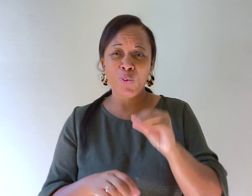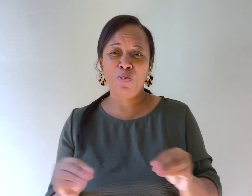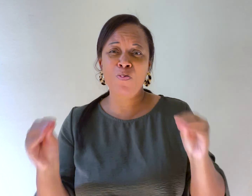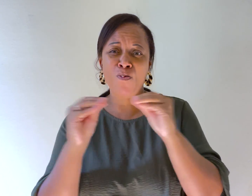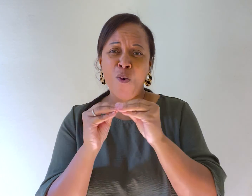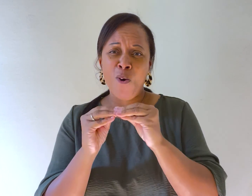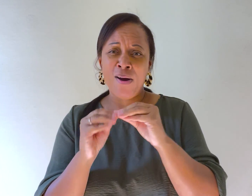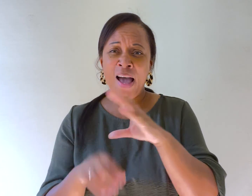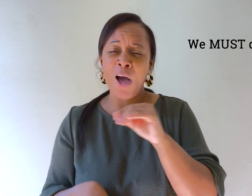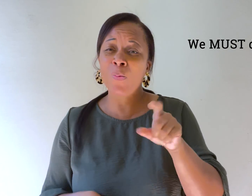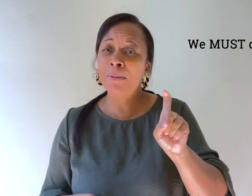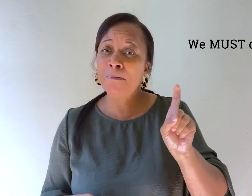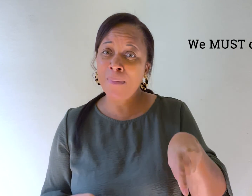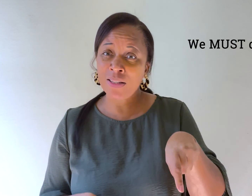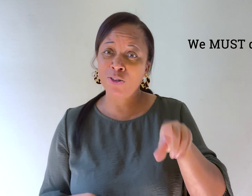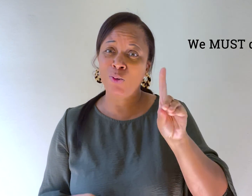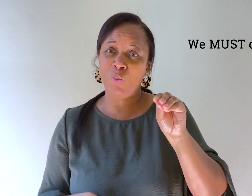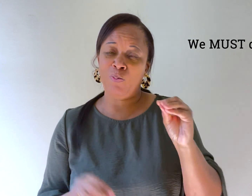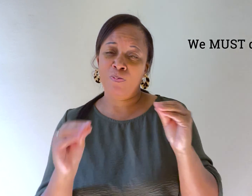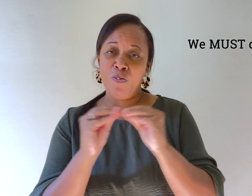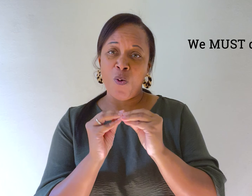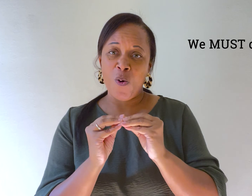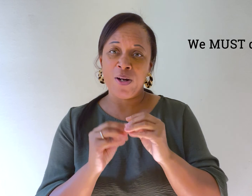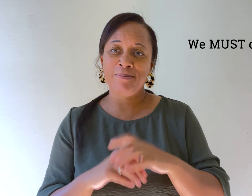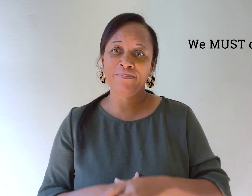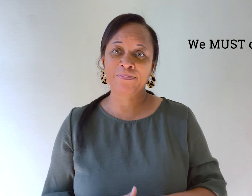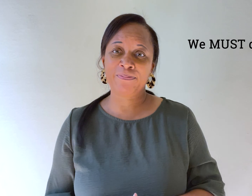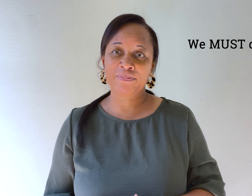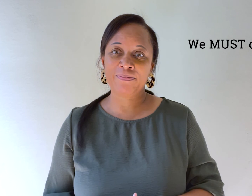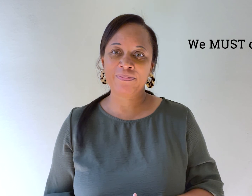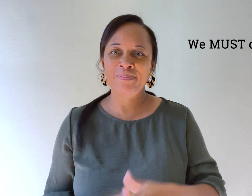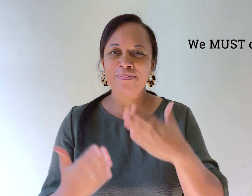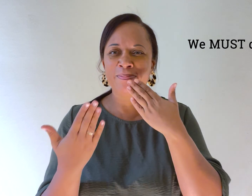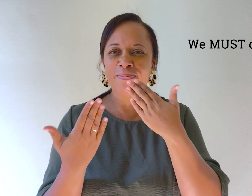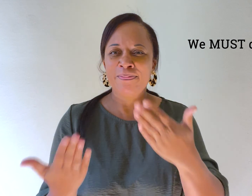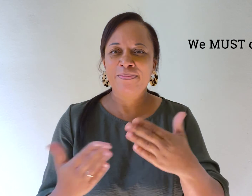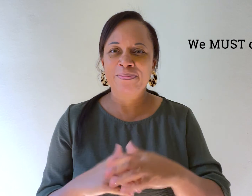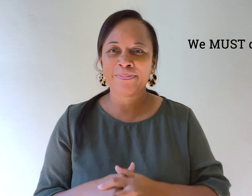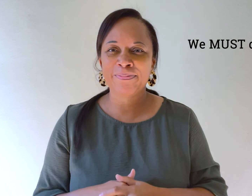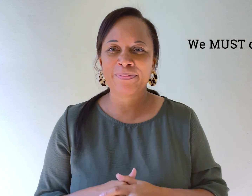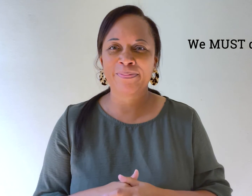We can do more. And we must do more. Thank you.